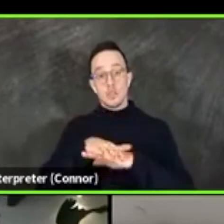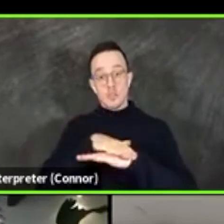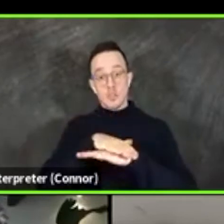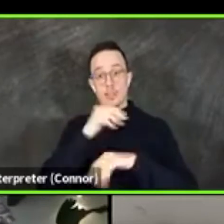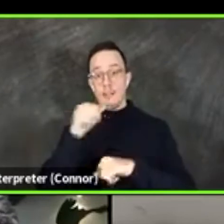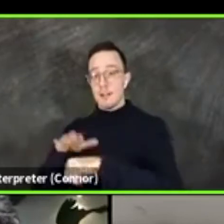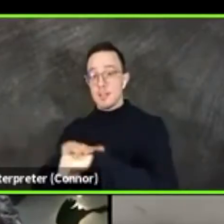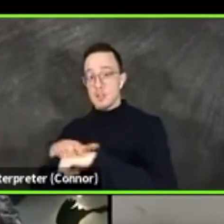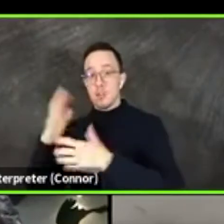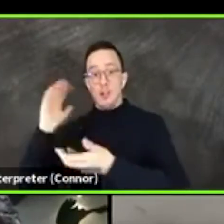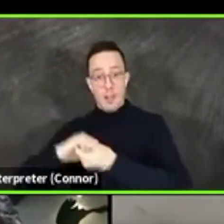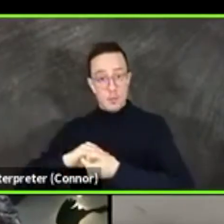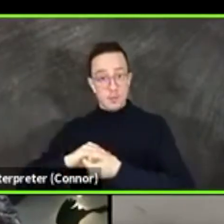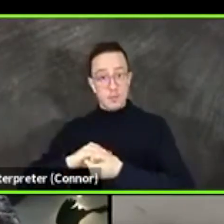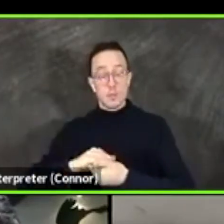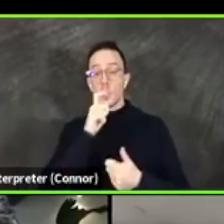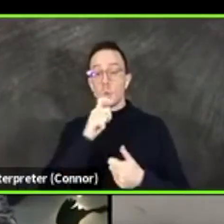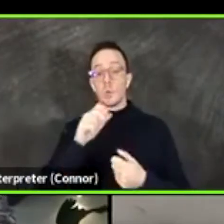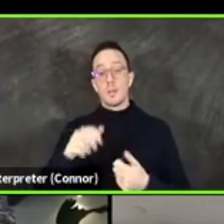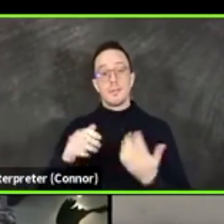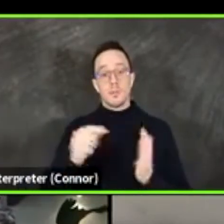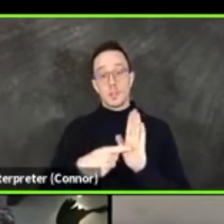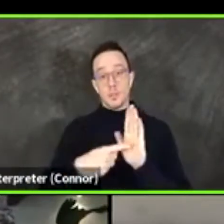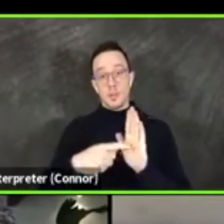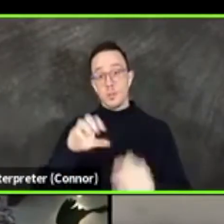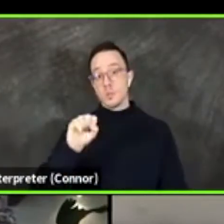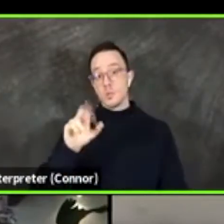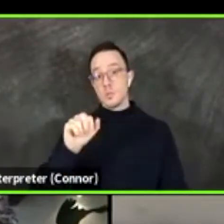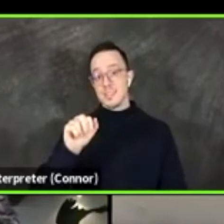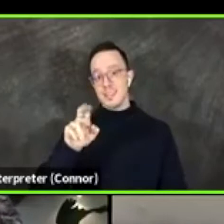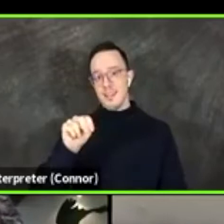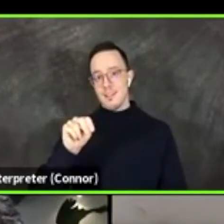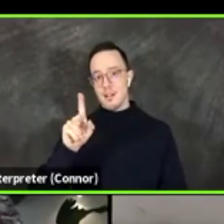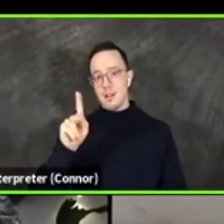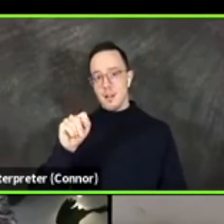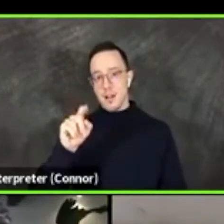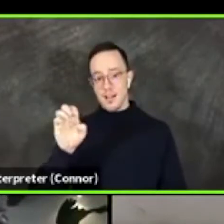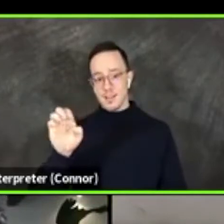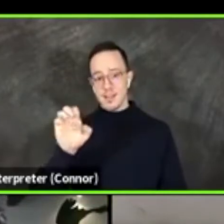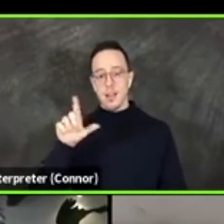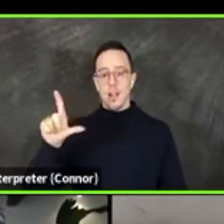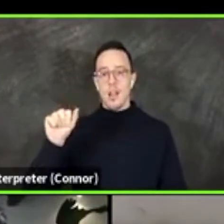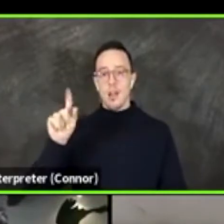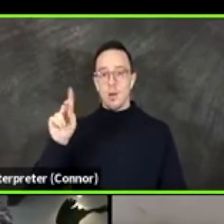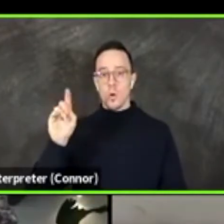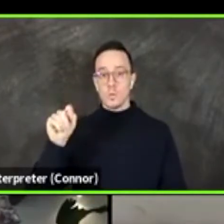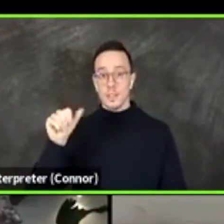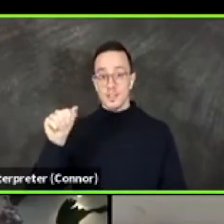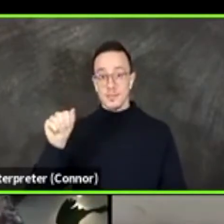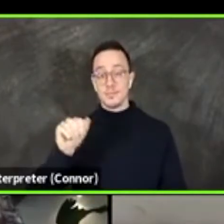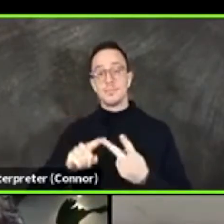SUSAN, LAKOTA, KAHLIL OJIBWE FILM MAKERS AND ARTISTS,